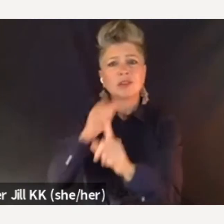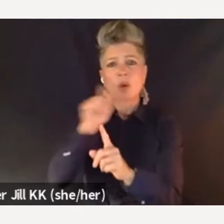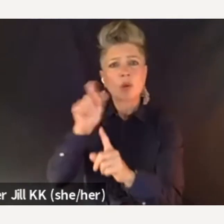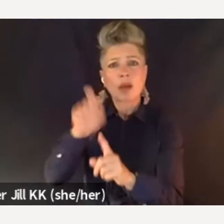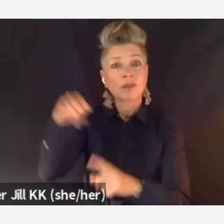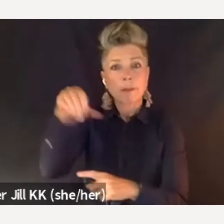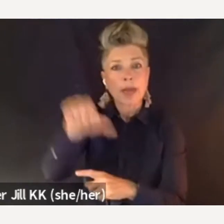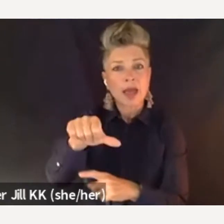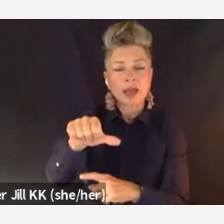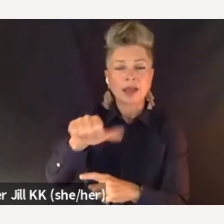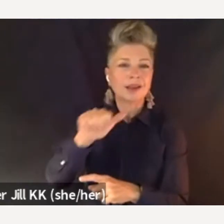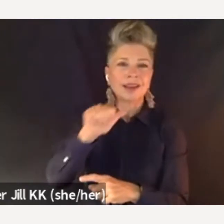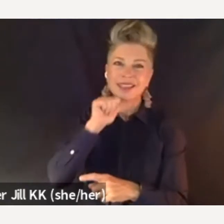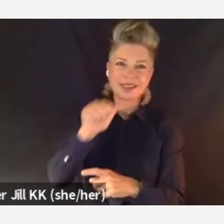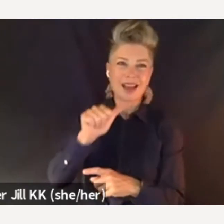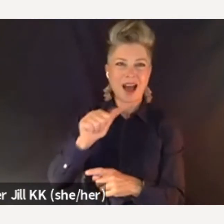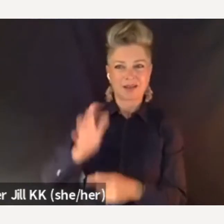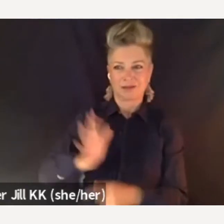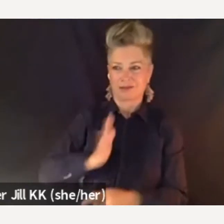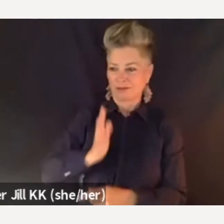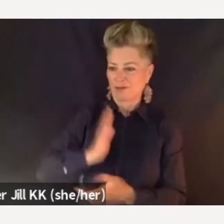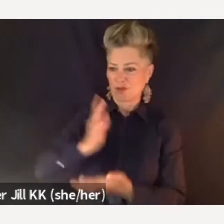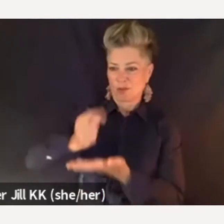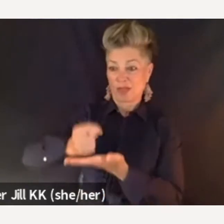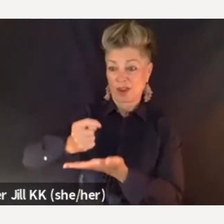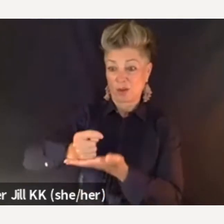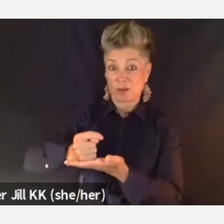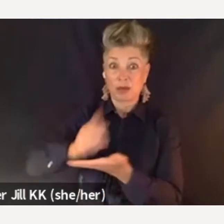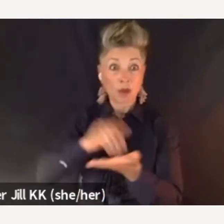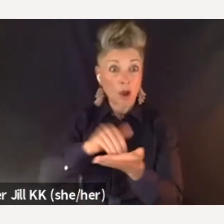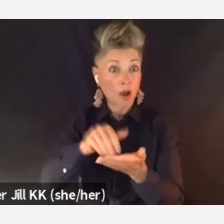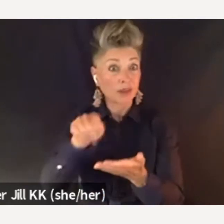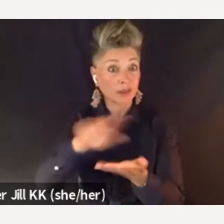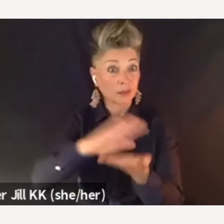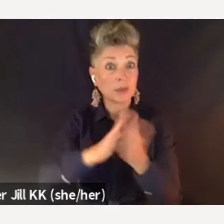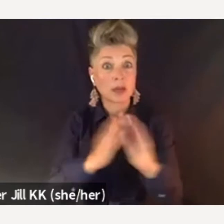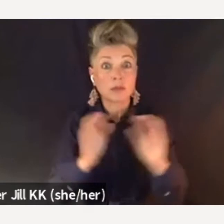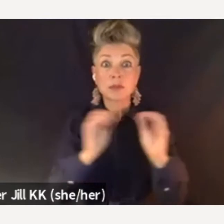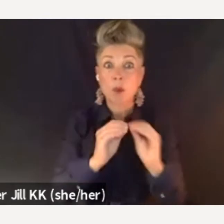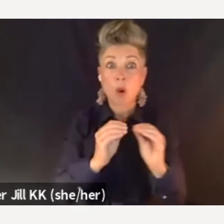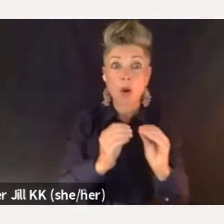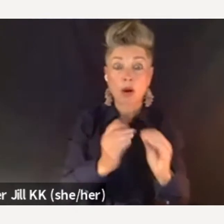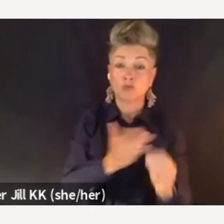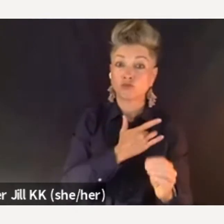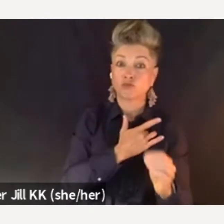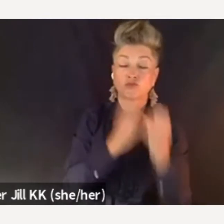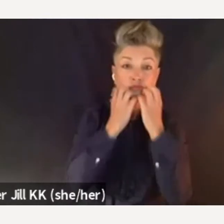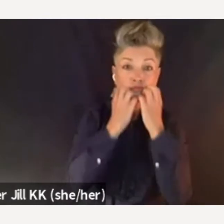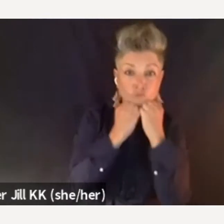but sometimes it's more meaningful than therapy. Your donation can really make a big difference in